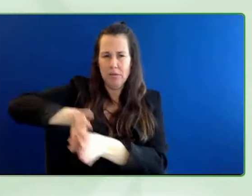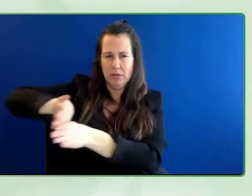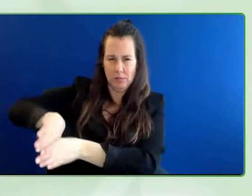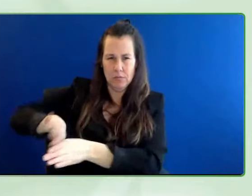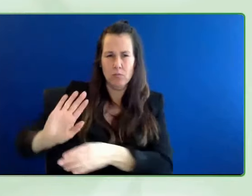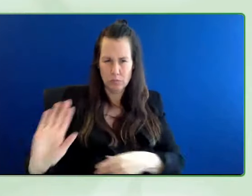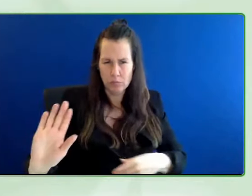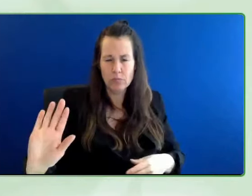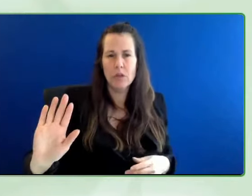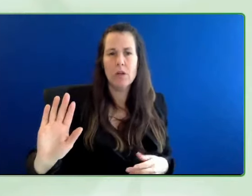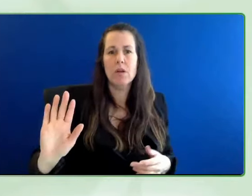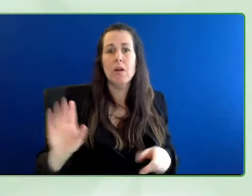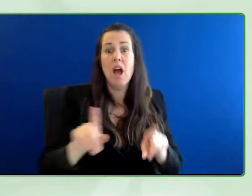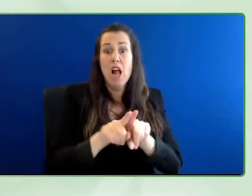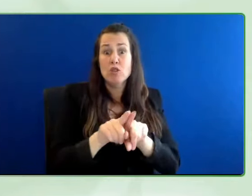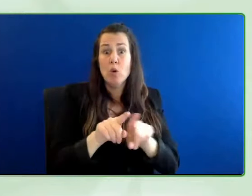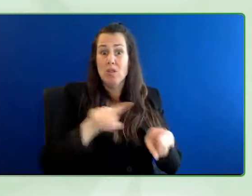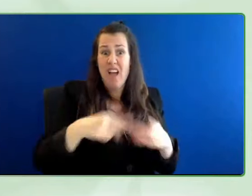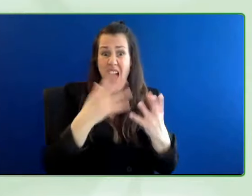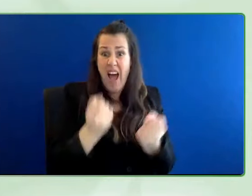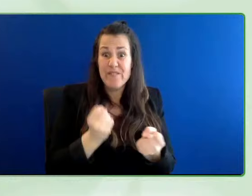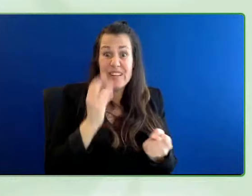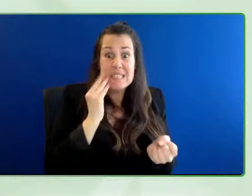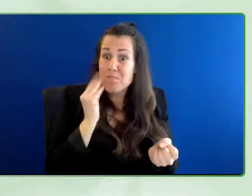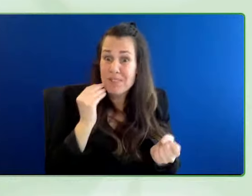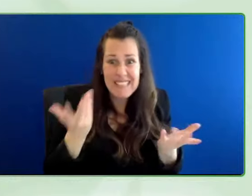an app form. That's really clear.